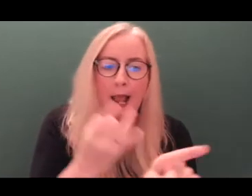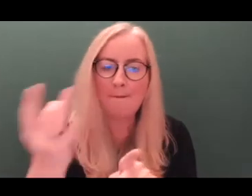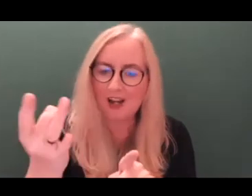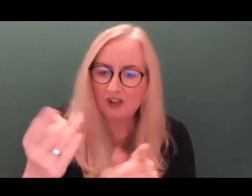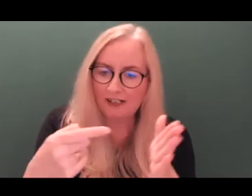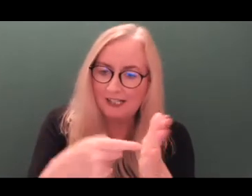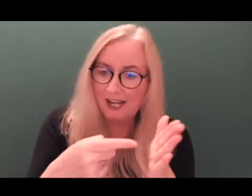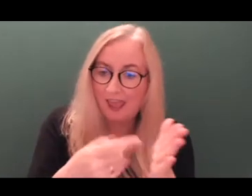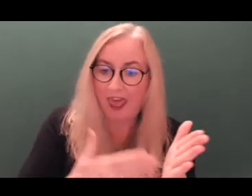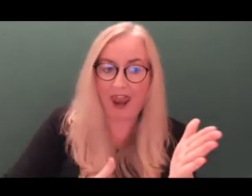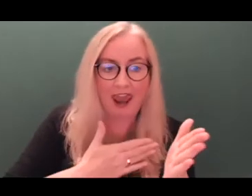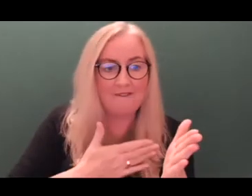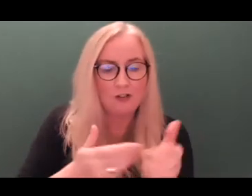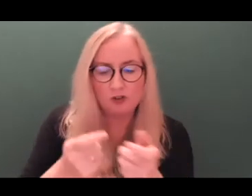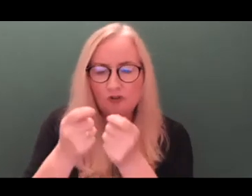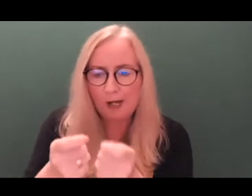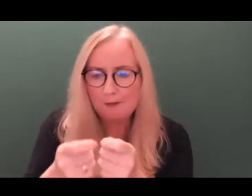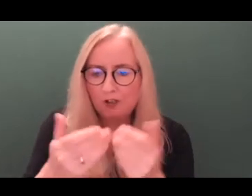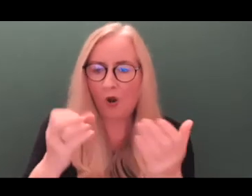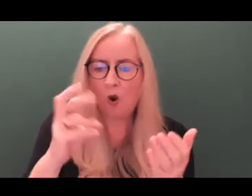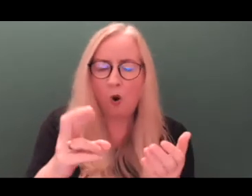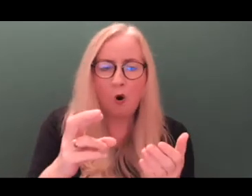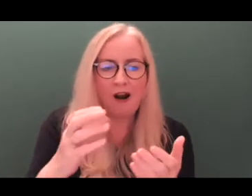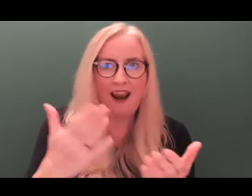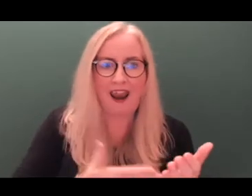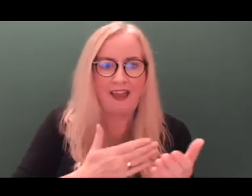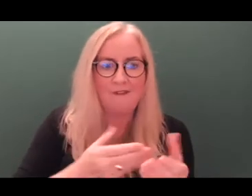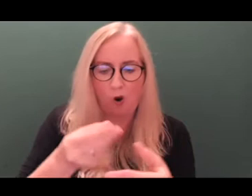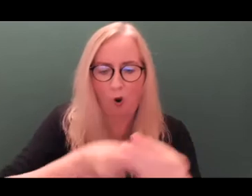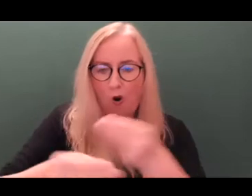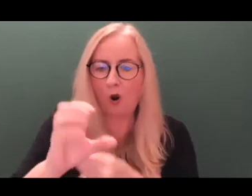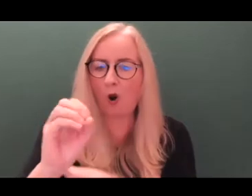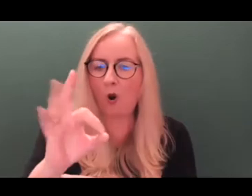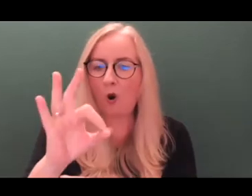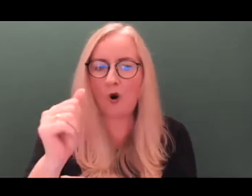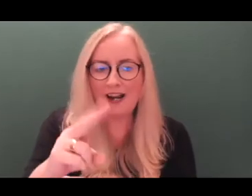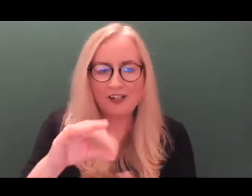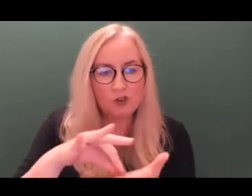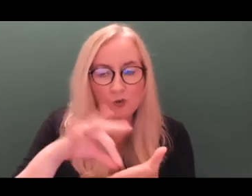sustaining treatment or live organ donation. The transfer of jurisdiction from the High Court to